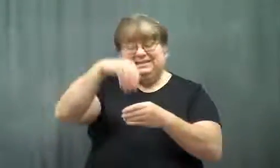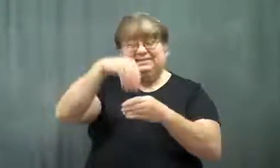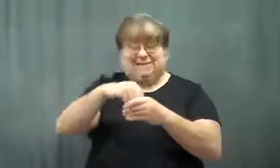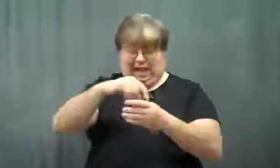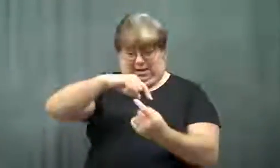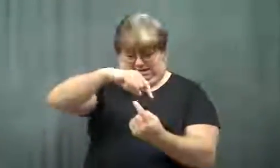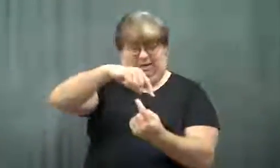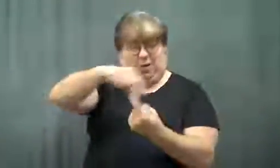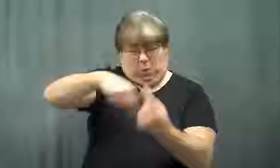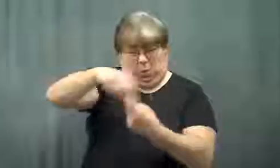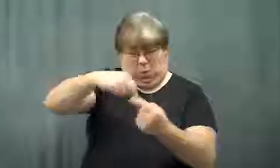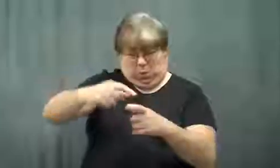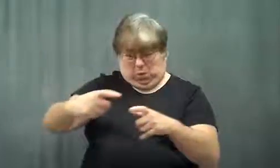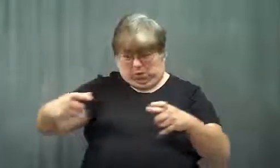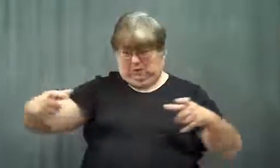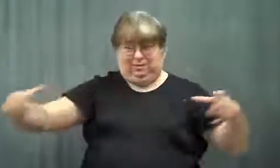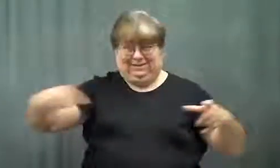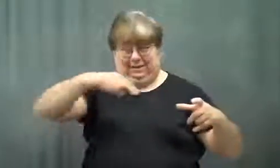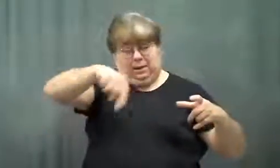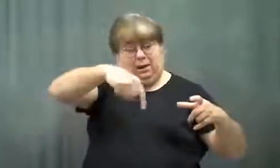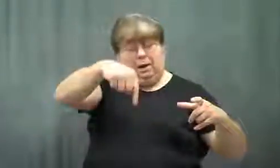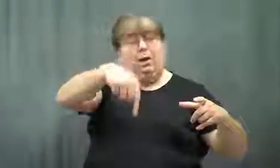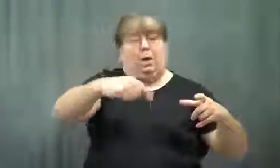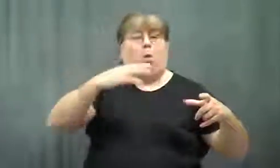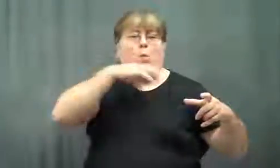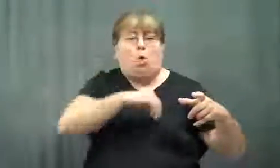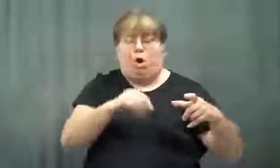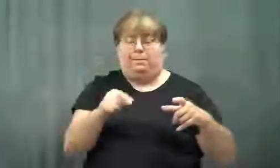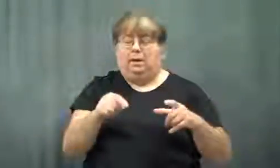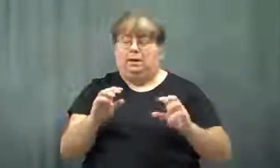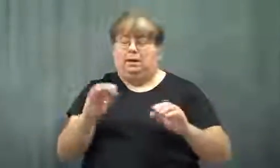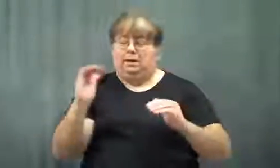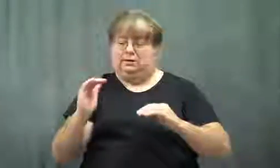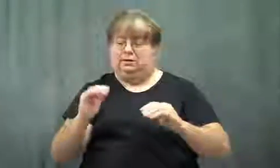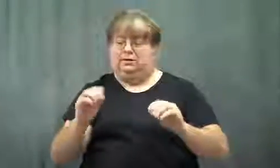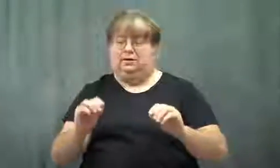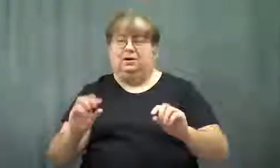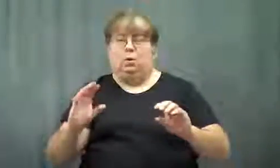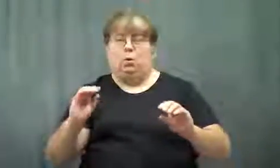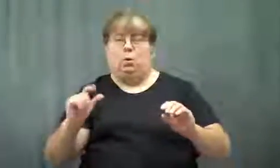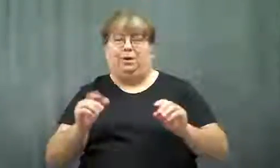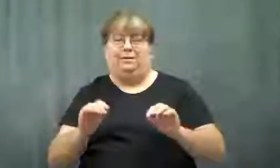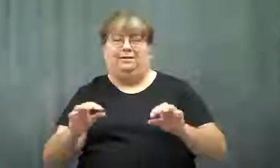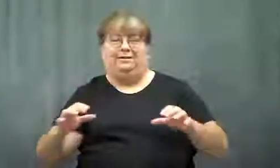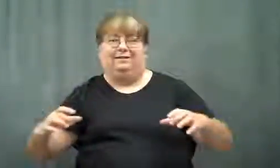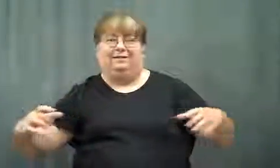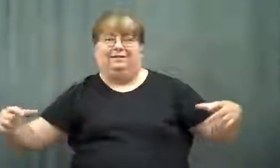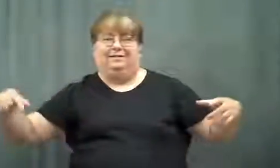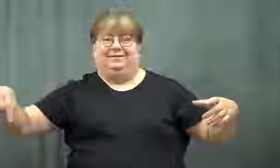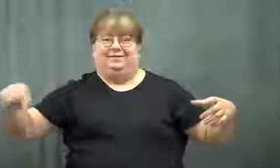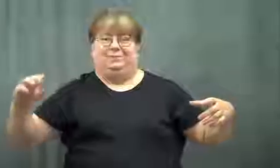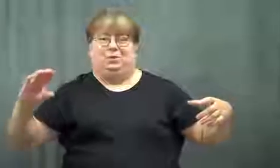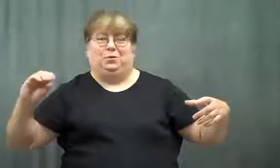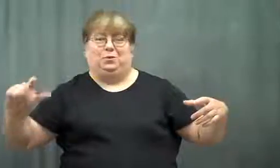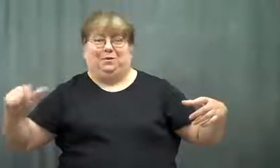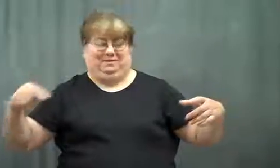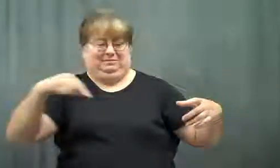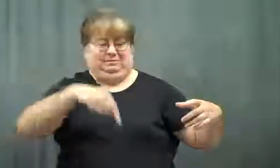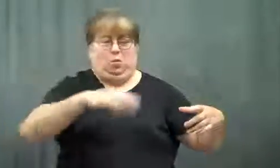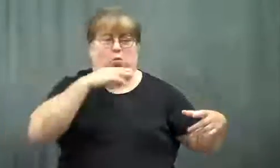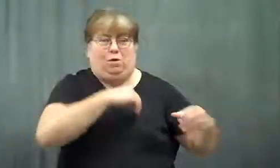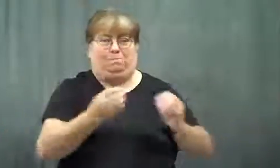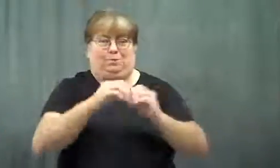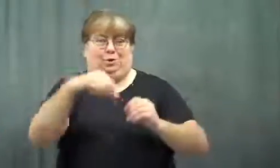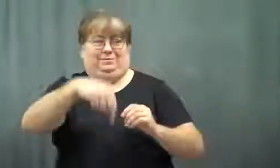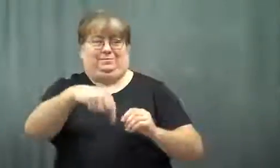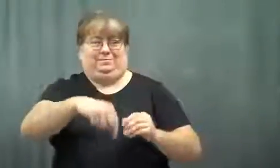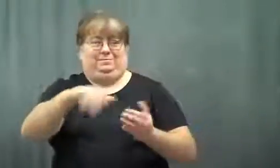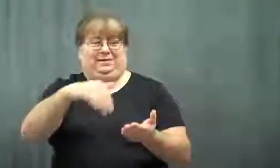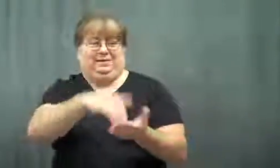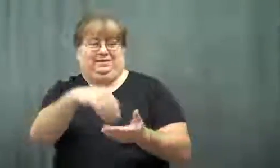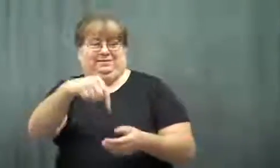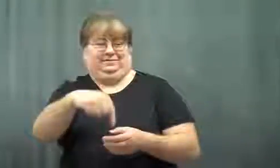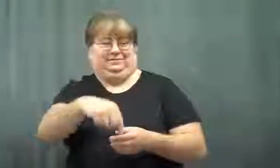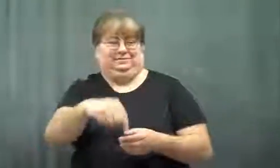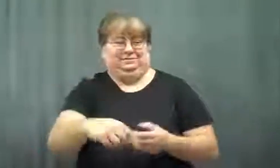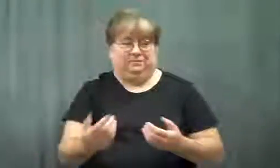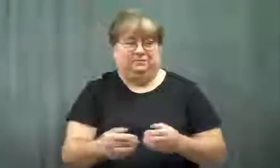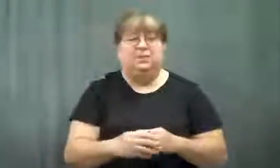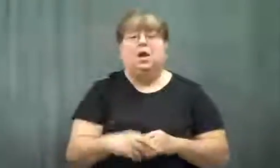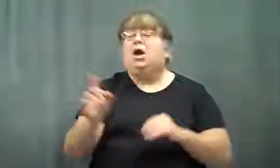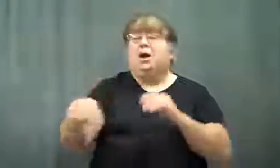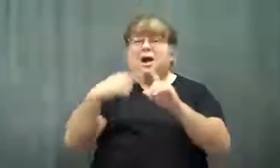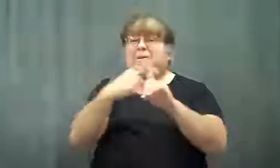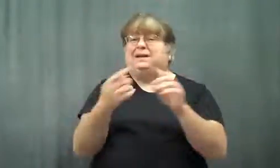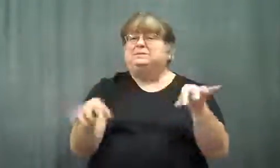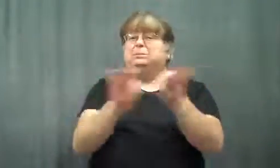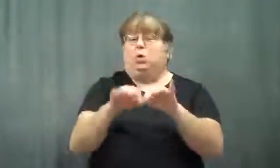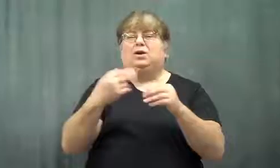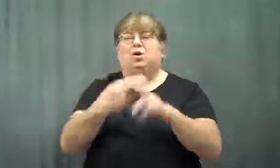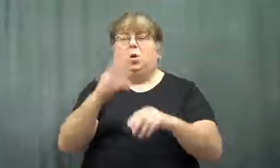The inside of the hurricane is warmer than the outside.